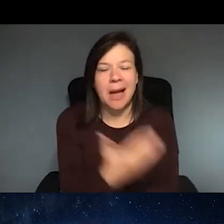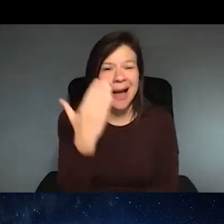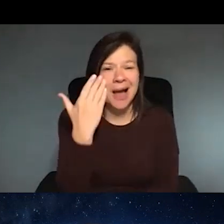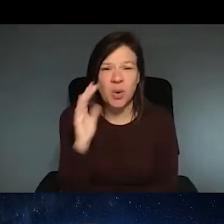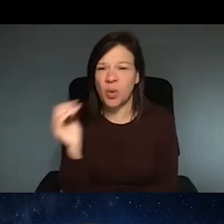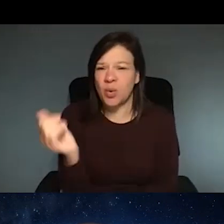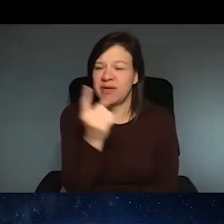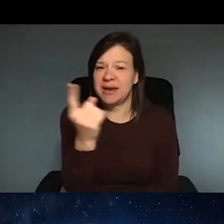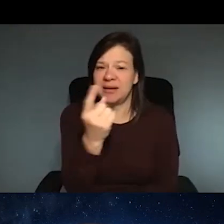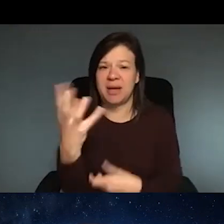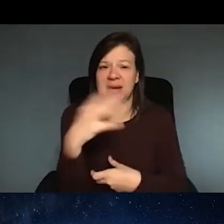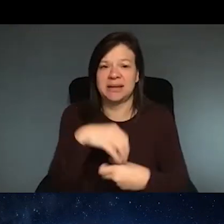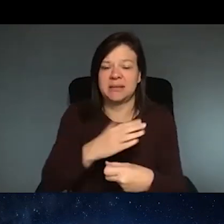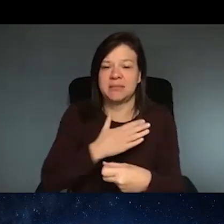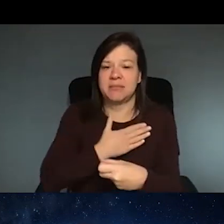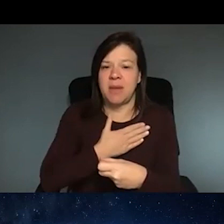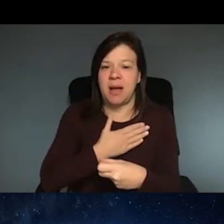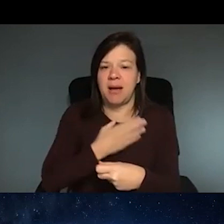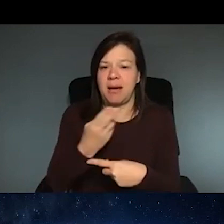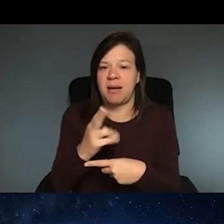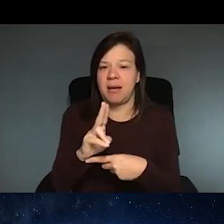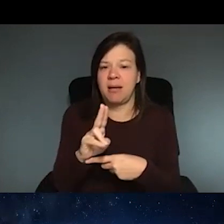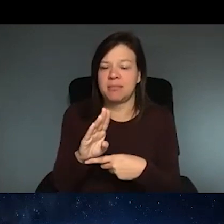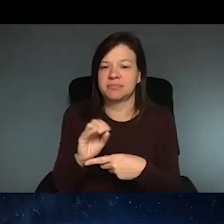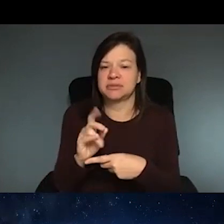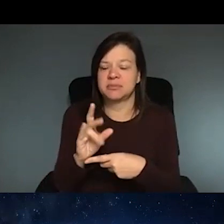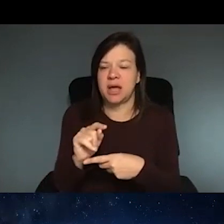LIKE HUBSPOT CIRCLE WHO IS INTERPRETING WITH THIS.